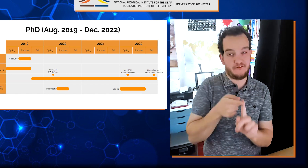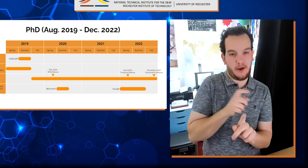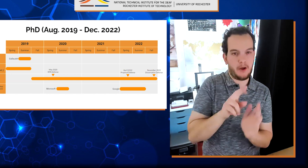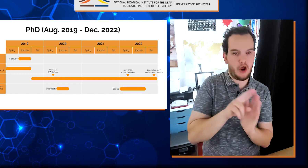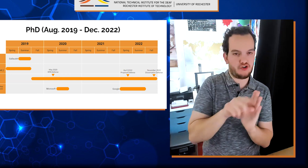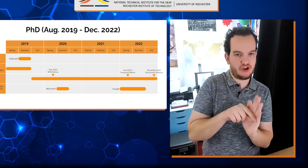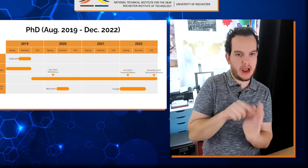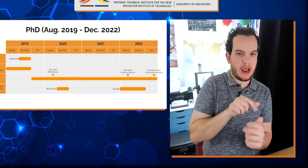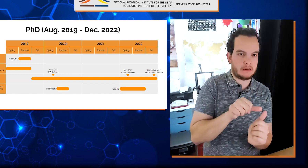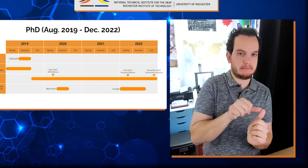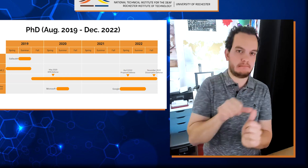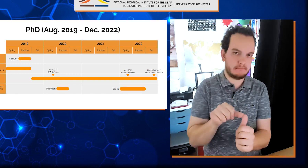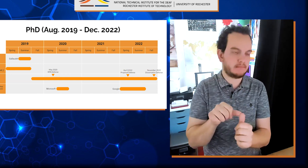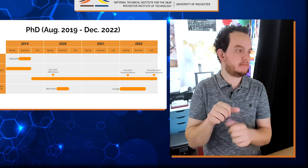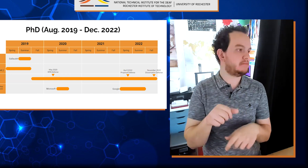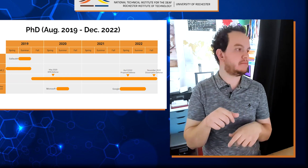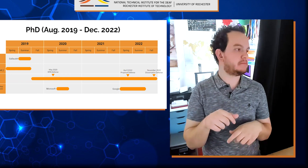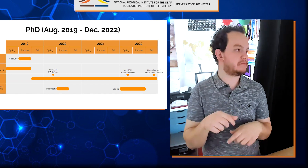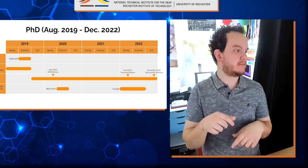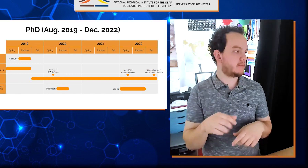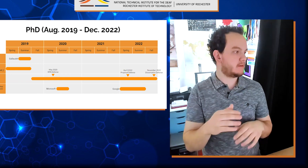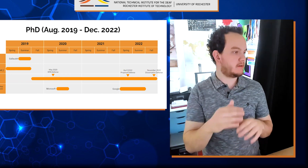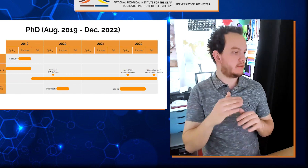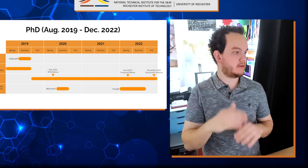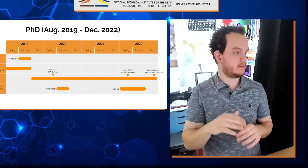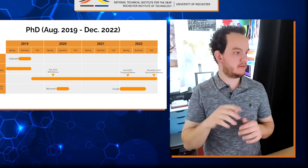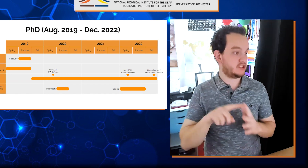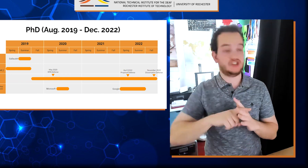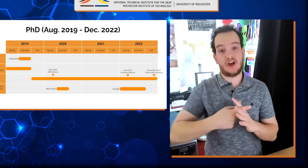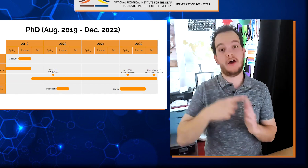And so that continued from my undergraduate REU experiences.